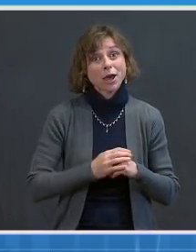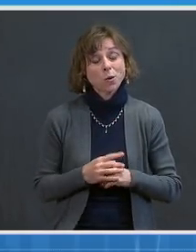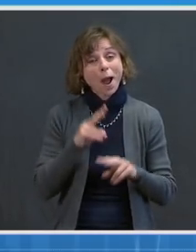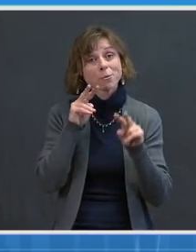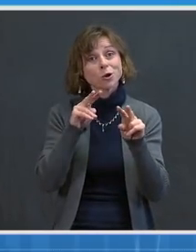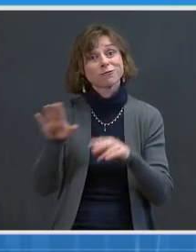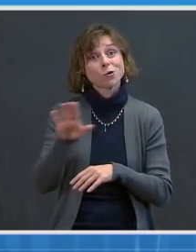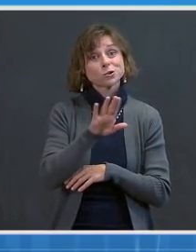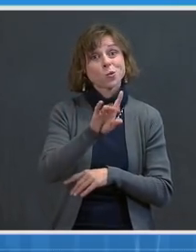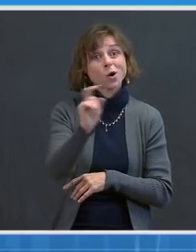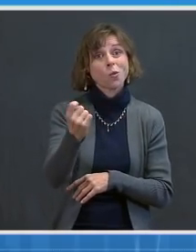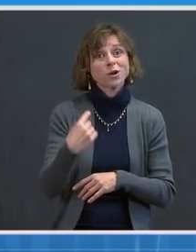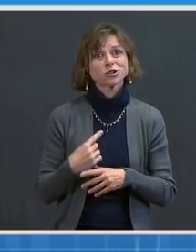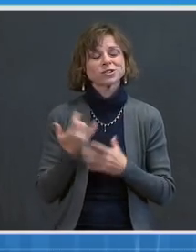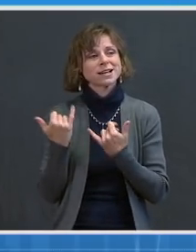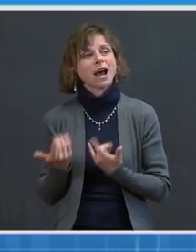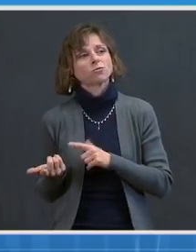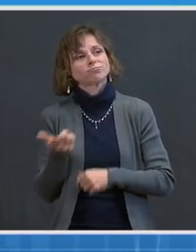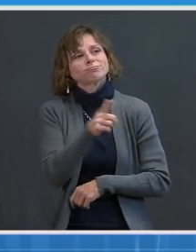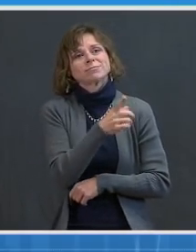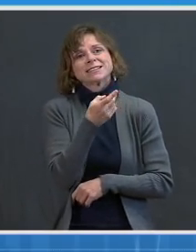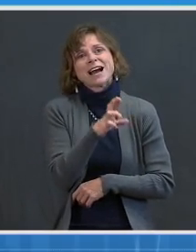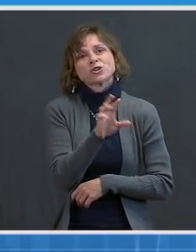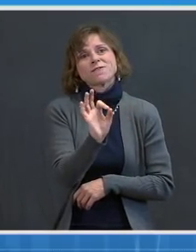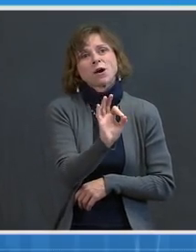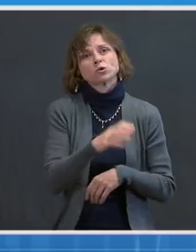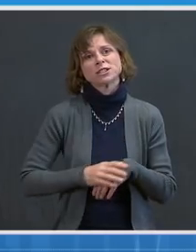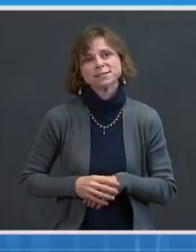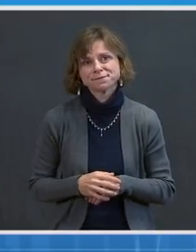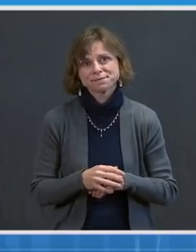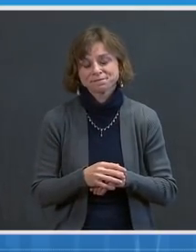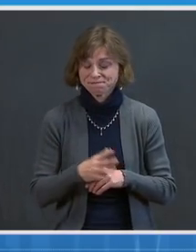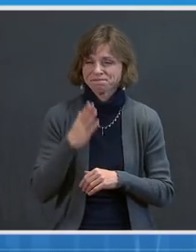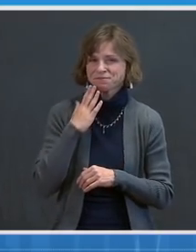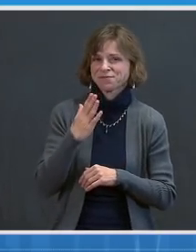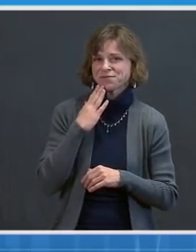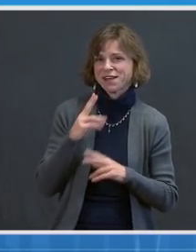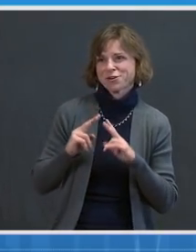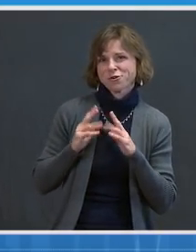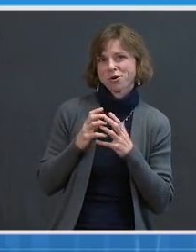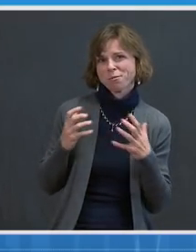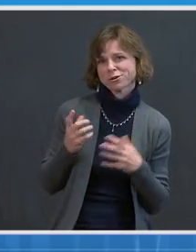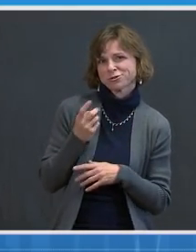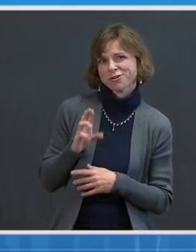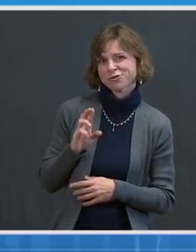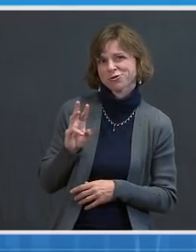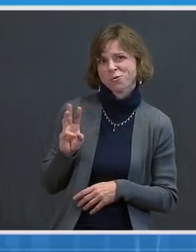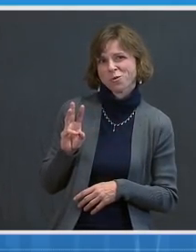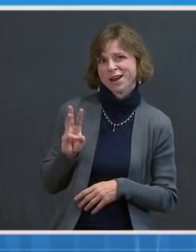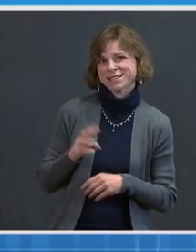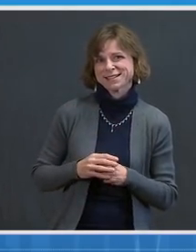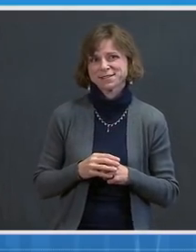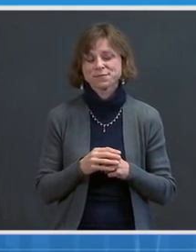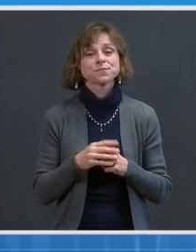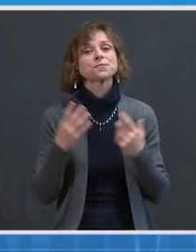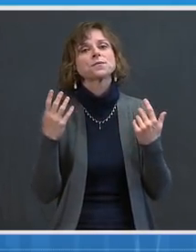And I'll now turn things over to Dr. Fauci. Dr. Fauci: Thank you very much, Dr. Walensky. What I'd like to do over the next couple of minutes